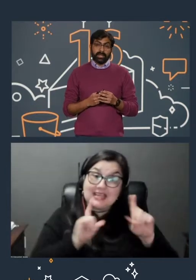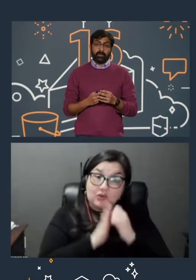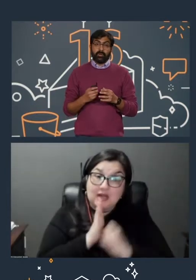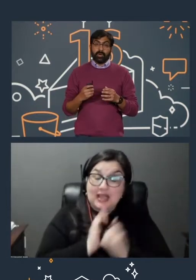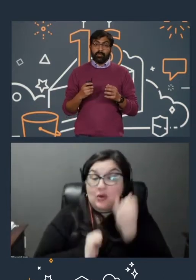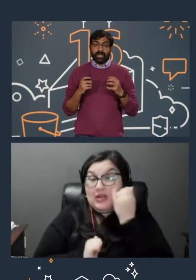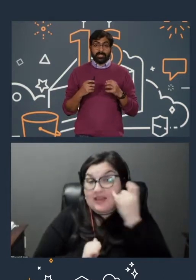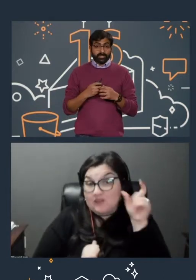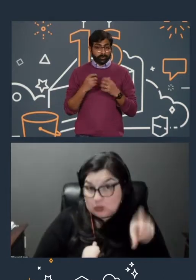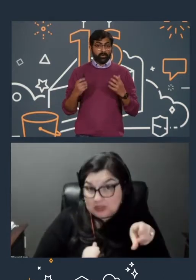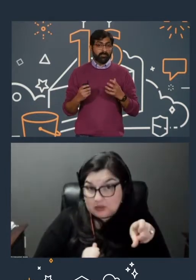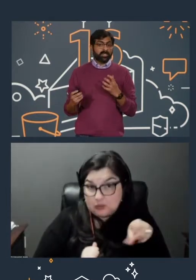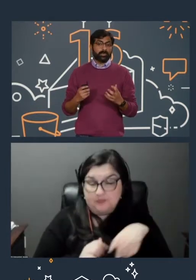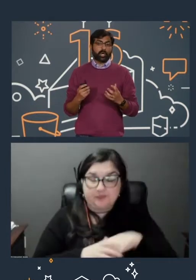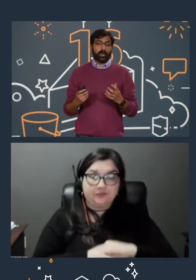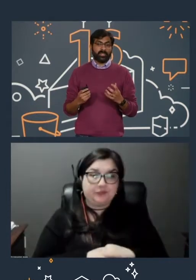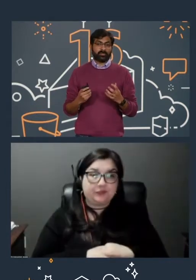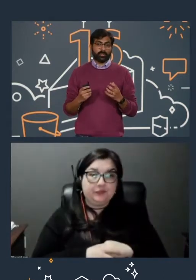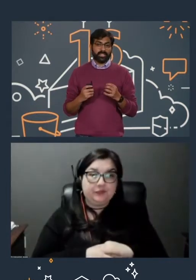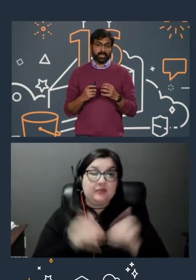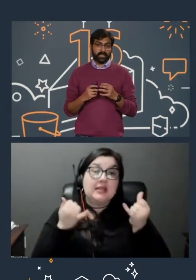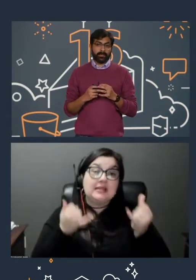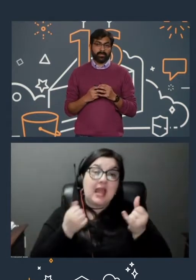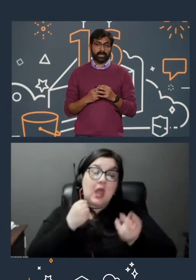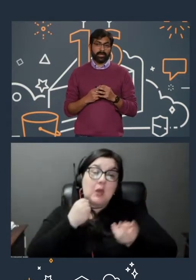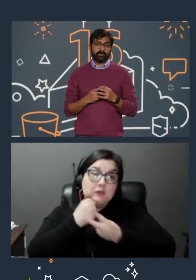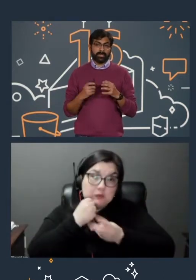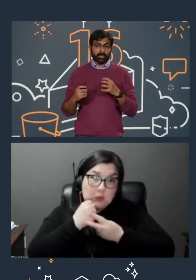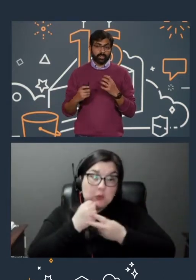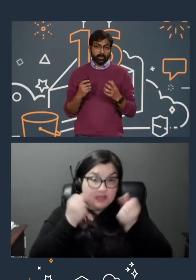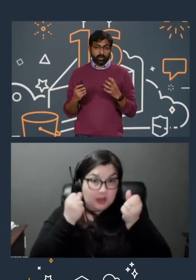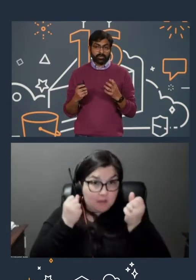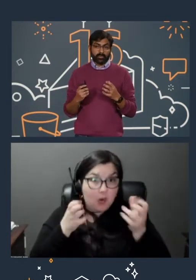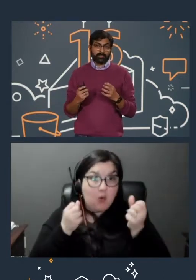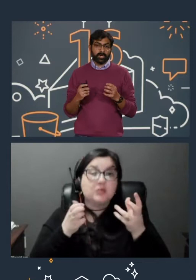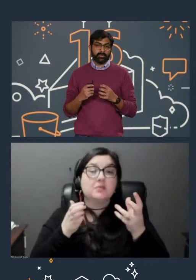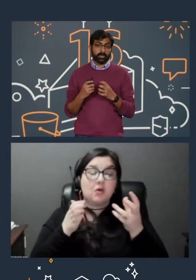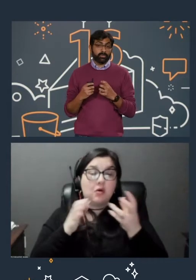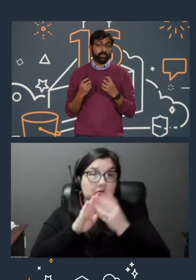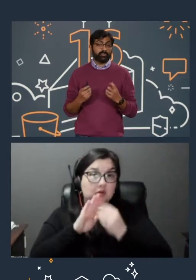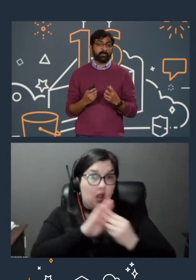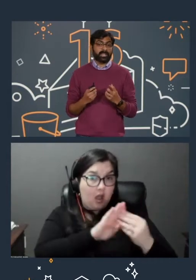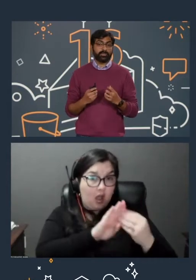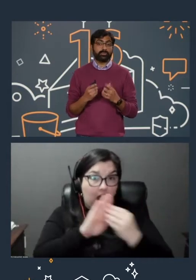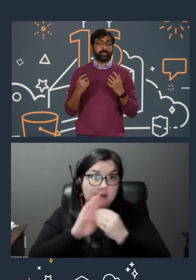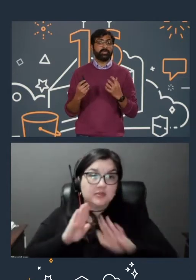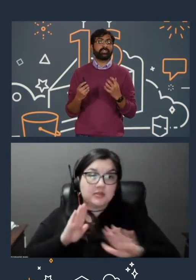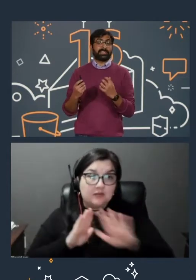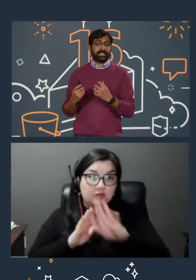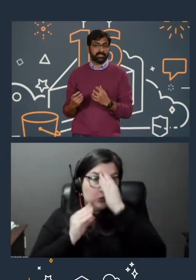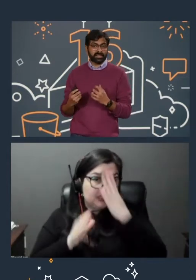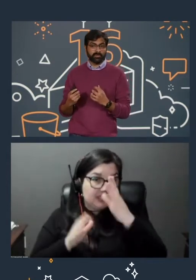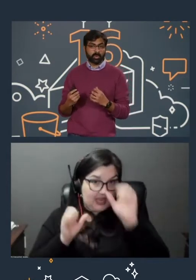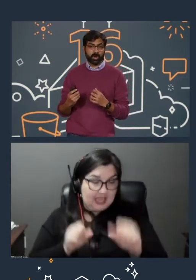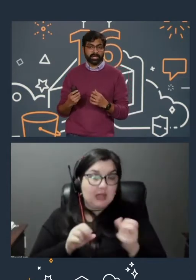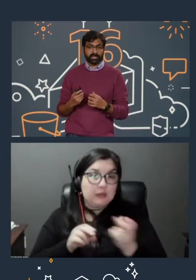Now, by storing multiple copies of your data, you can also use replication to reduce latency required